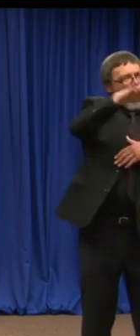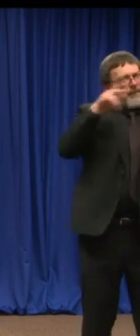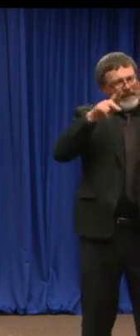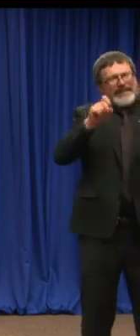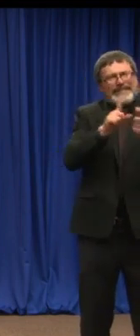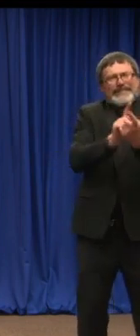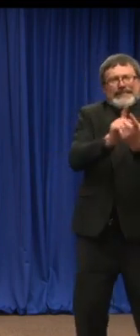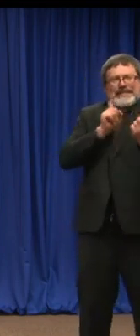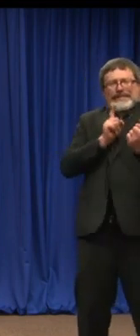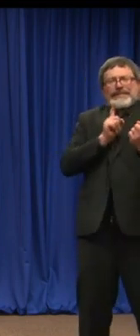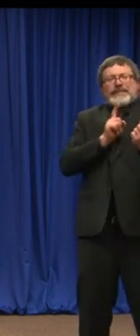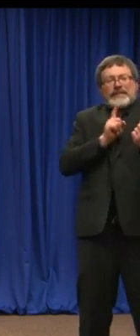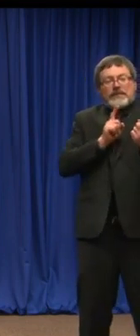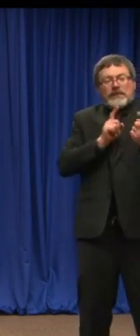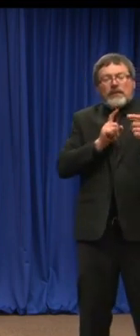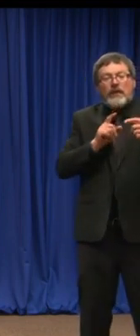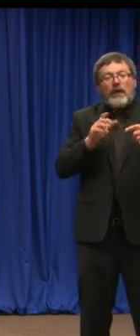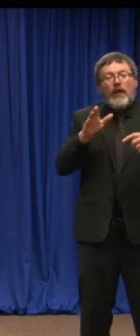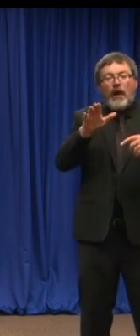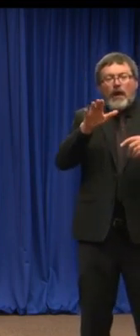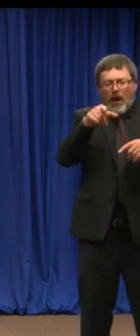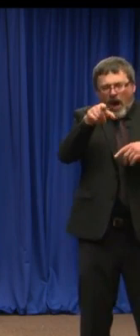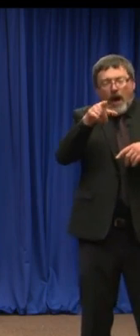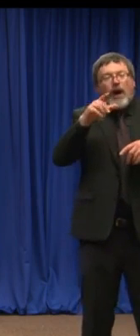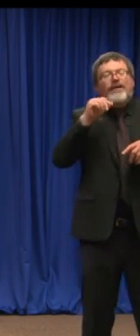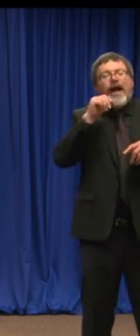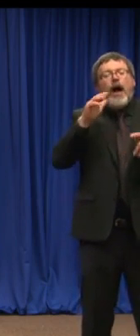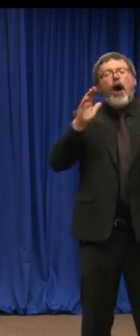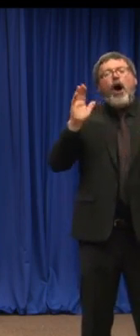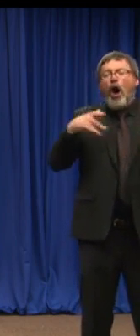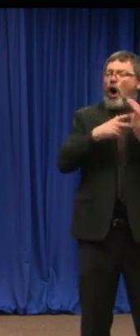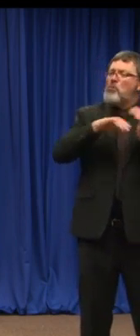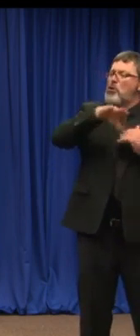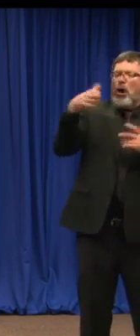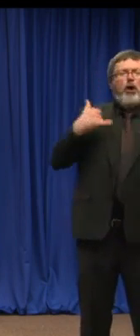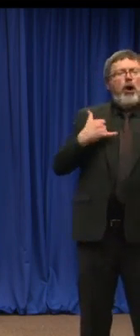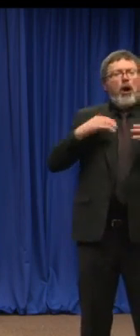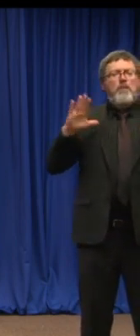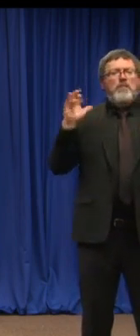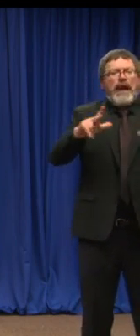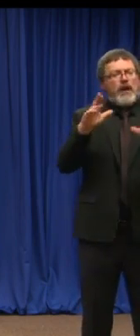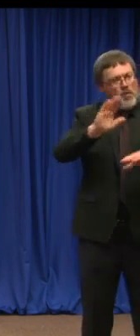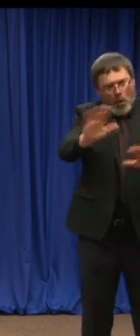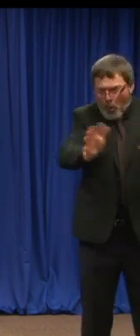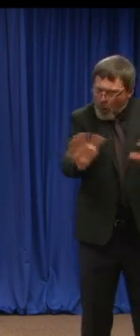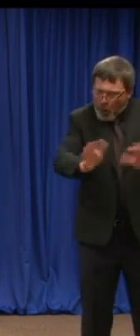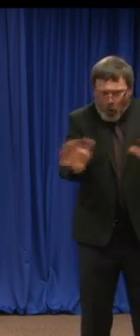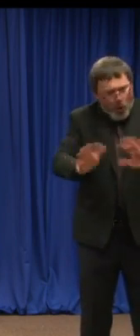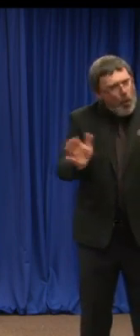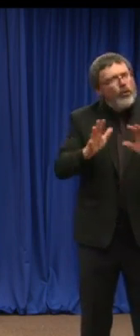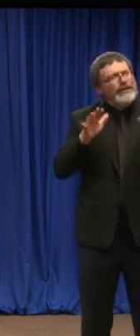THIS IS THE CRITICAL TIME TO CONTINUE TO DO THAT SO WE CAN CONTINUE OUR EFFORTS TO CONTROL THE SPREAD OF COVID-19.